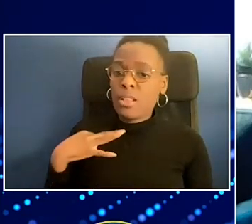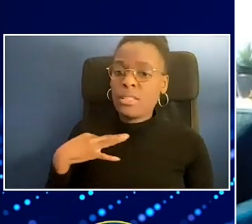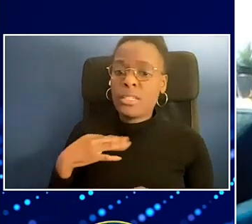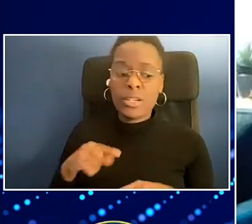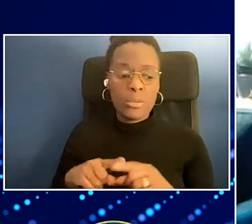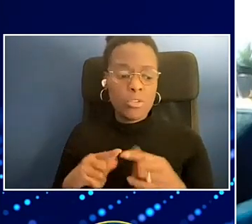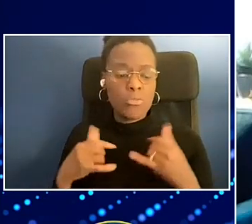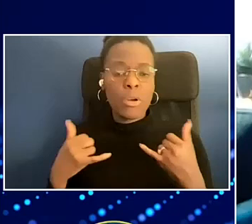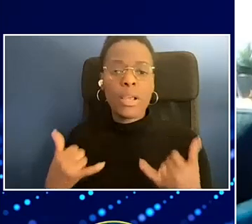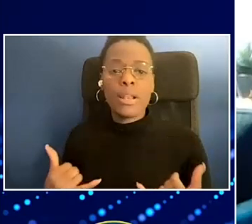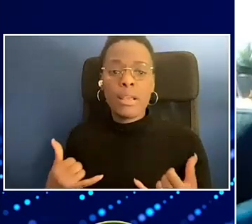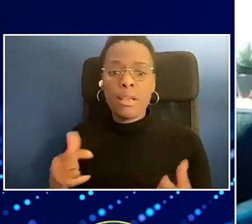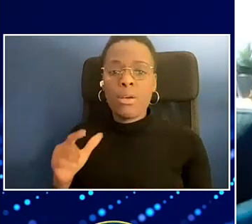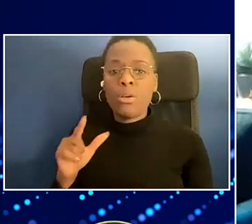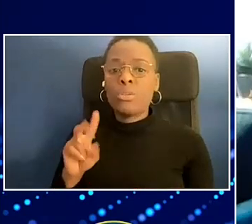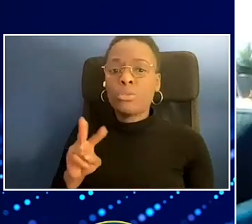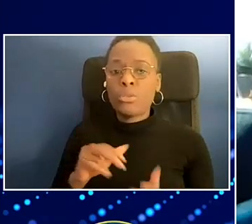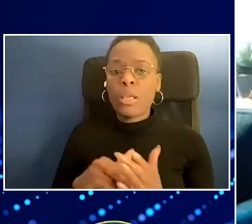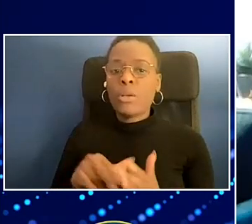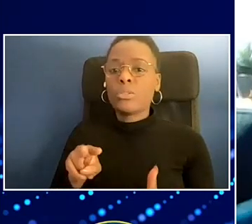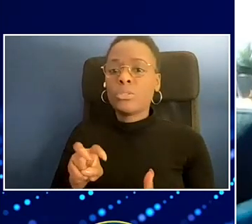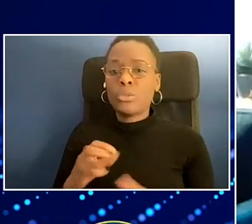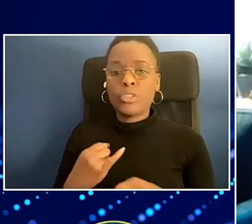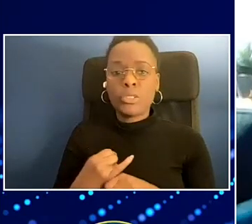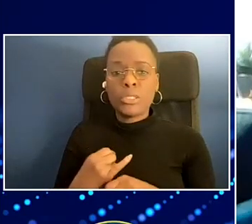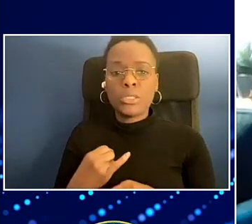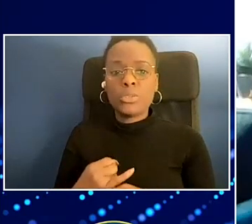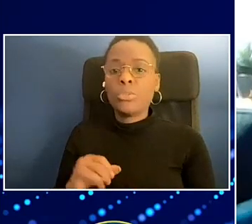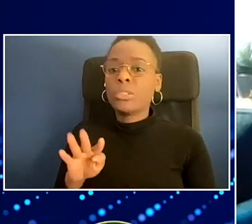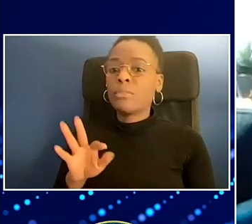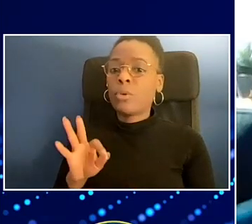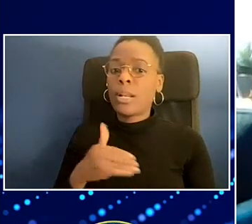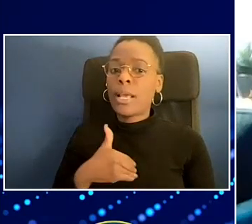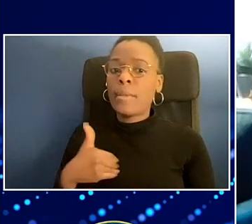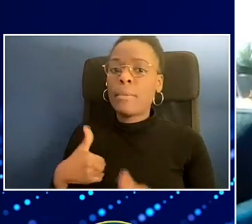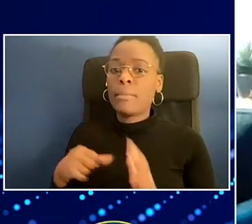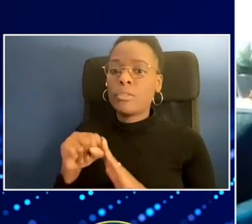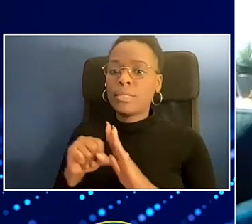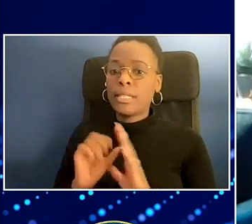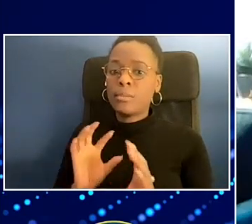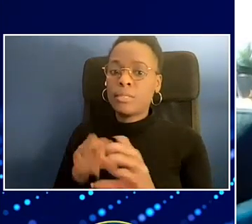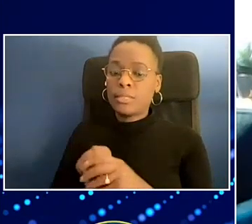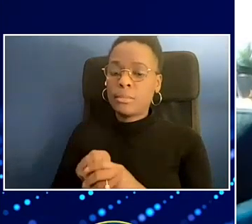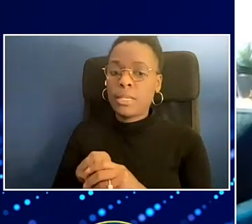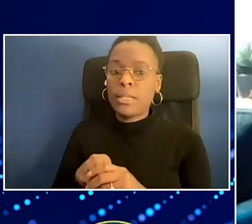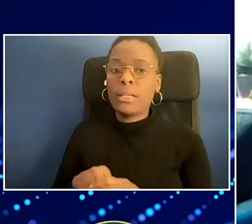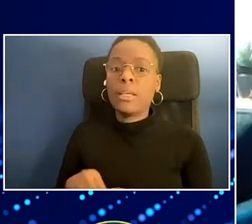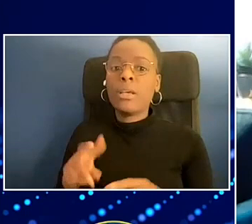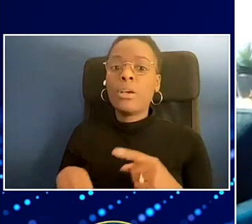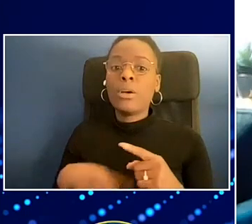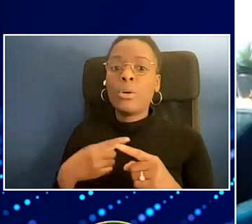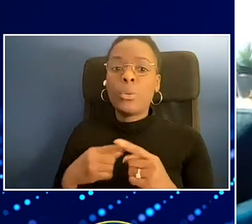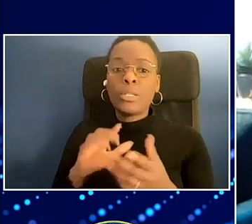49 member states participate. When states voluntarily joined SARA, they agree to follow a uniform set of policies